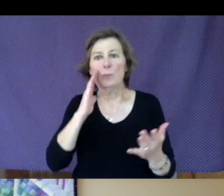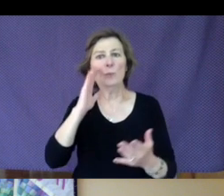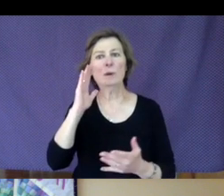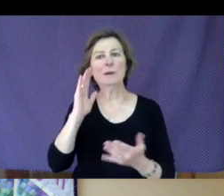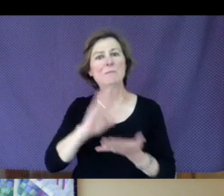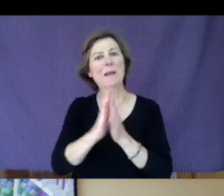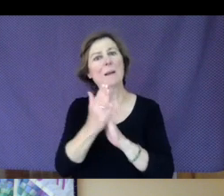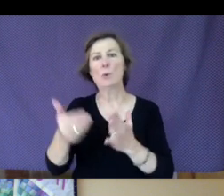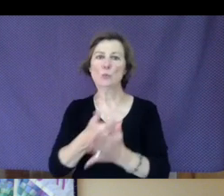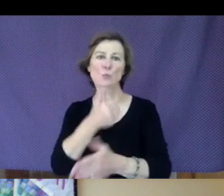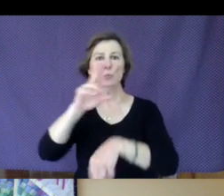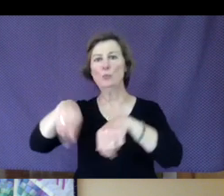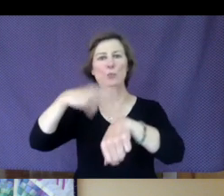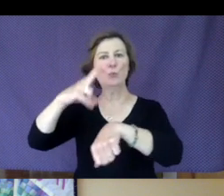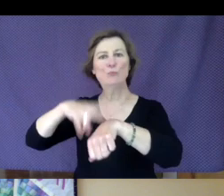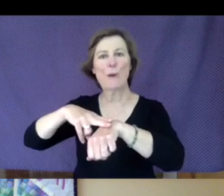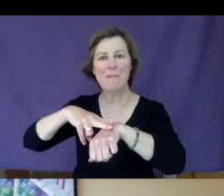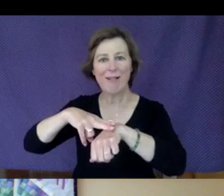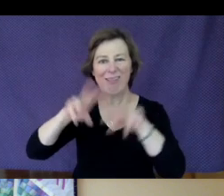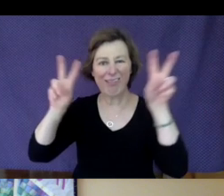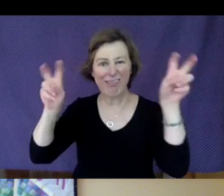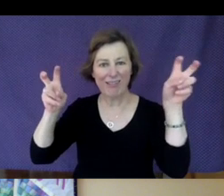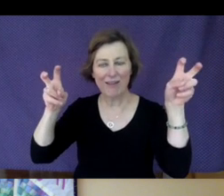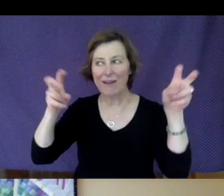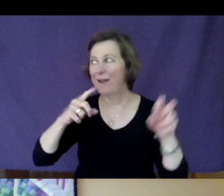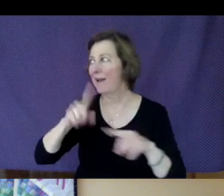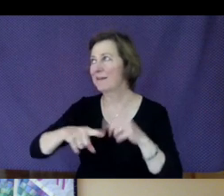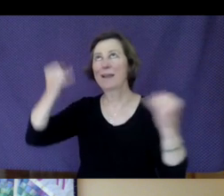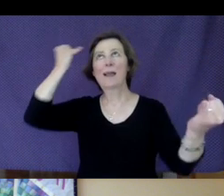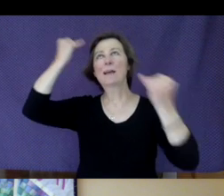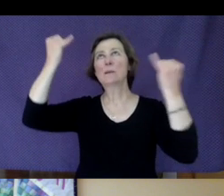I can't even imagine what the world will show you in your lifetime